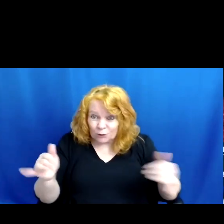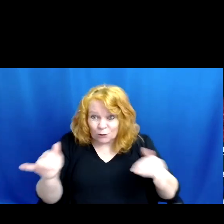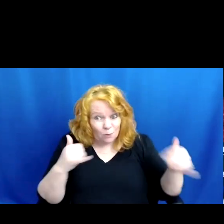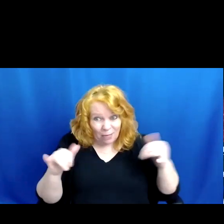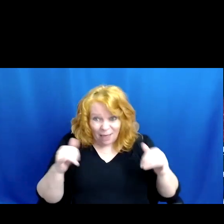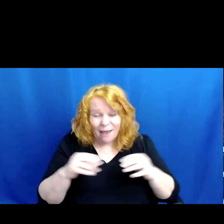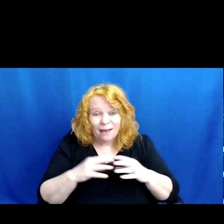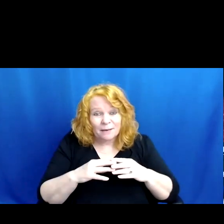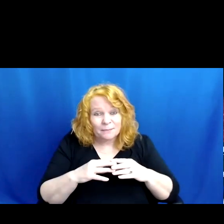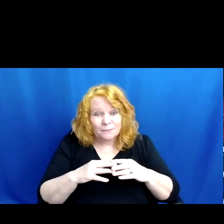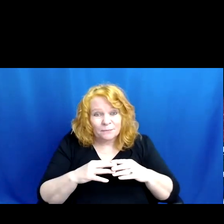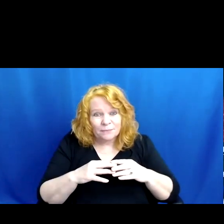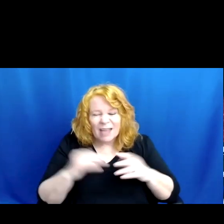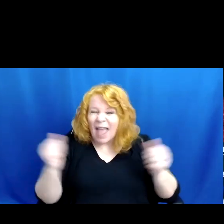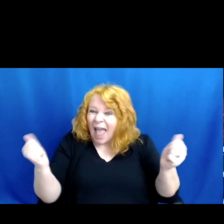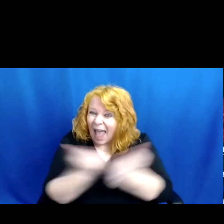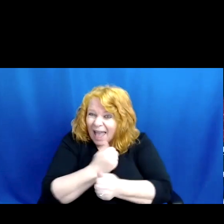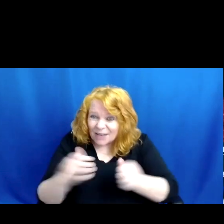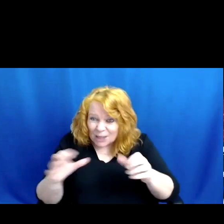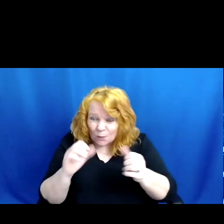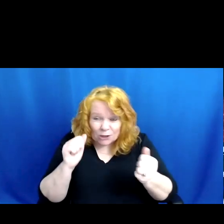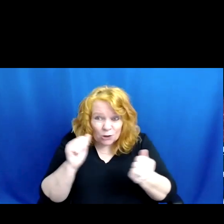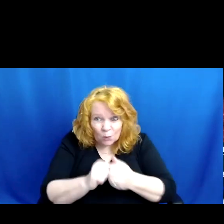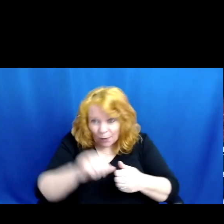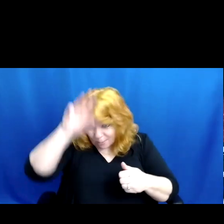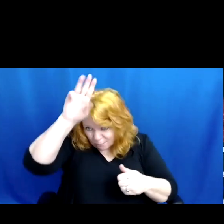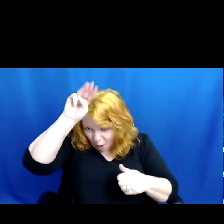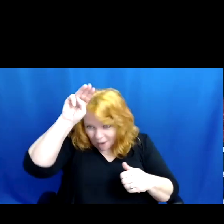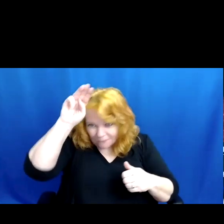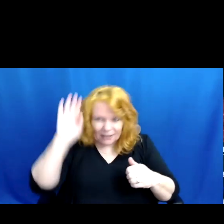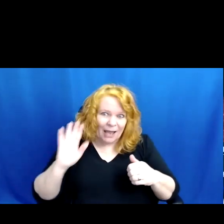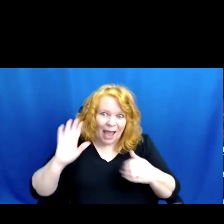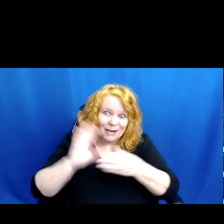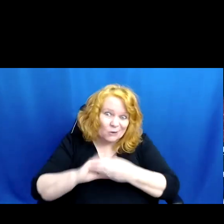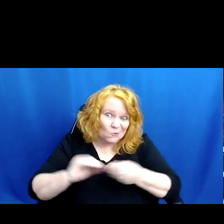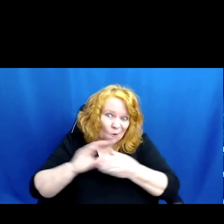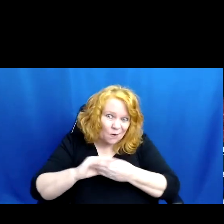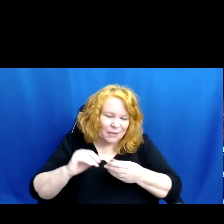All of these things that we are doing with Marvin and all of the stories help us to do that imaginary play.